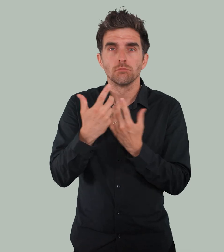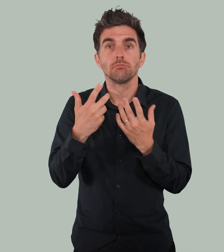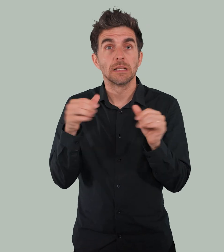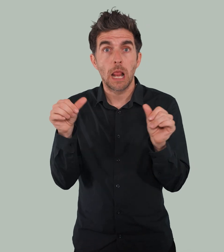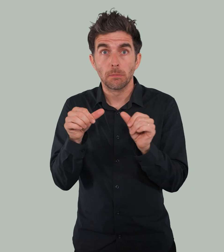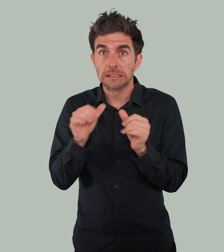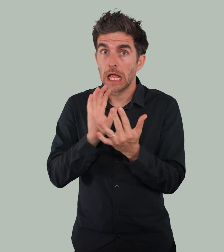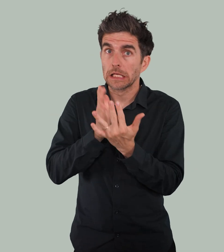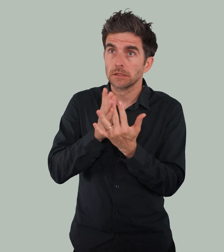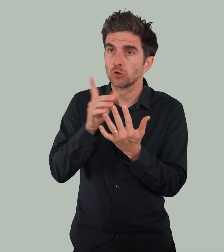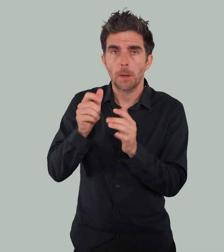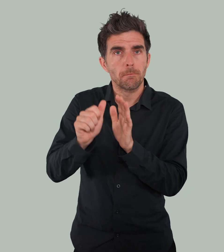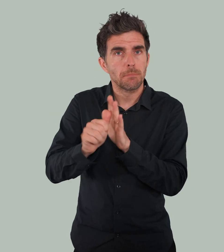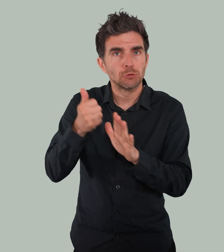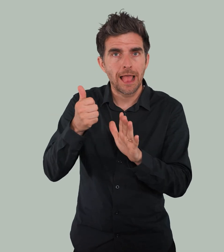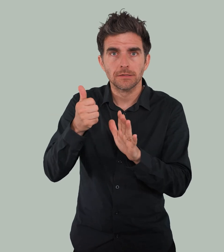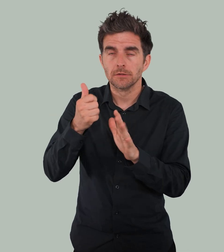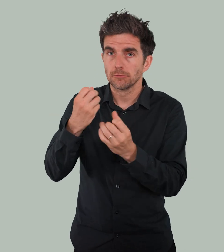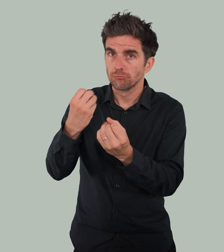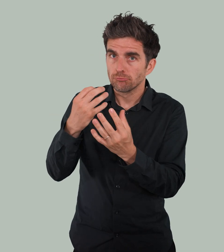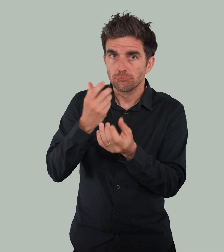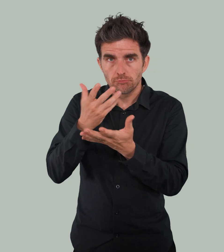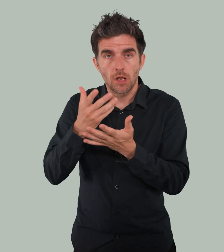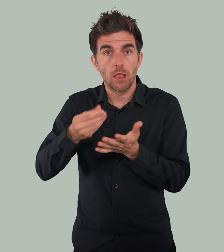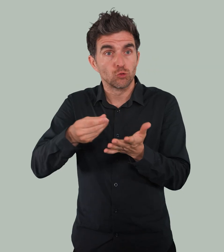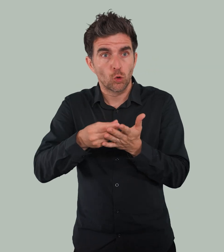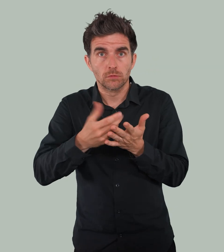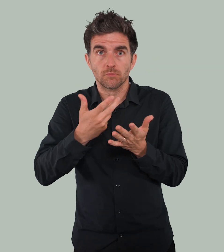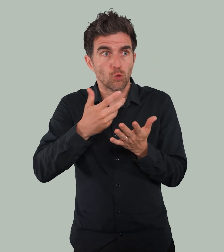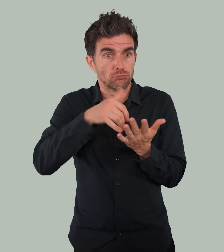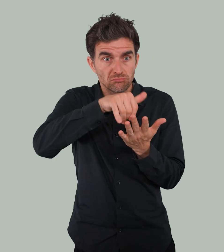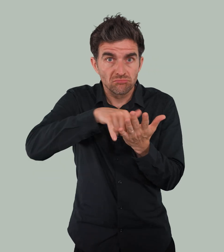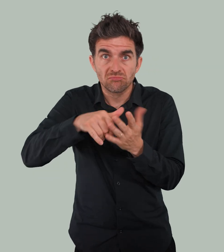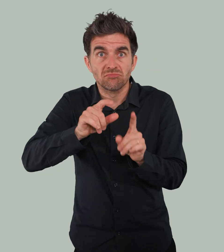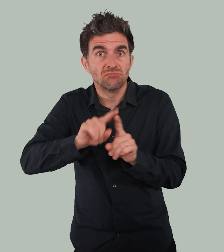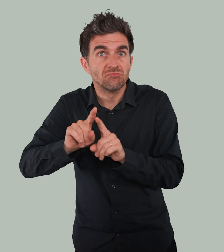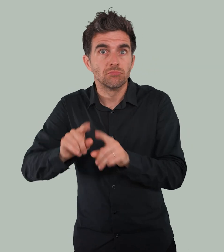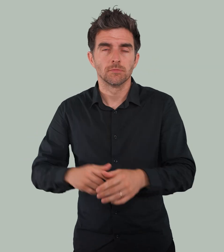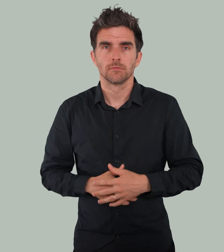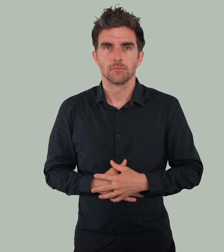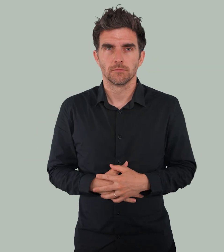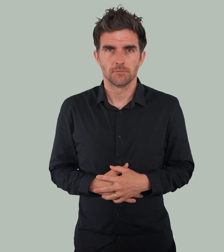limited access to specialist input and the cost of documentation.